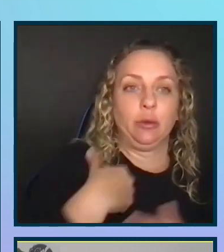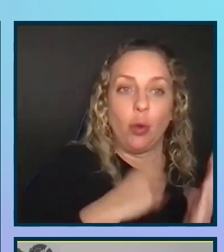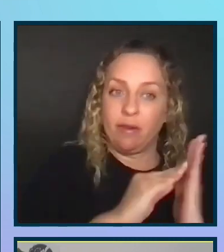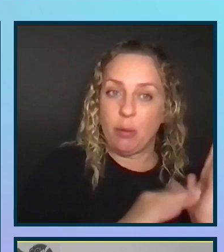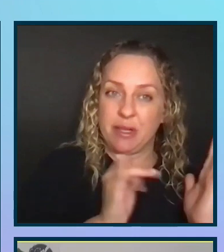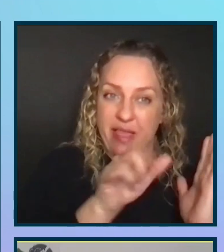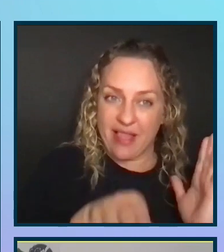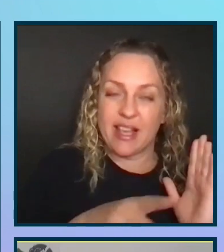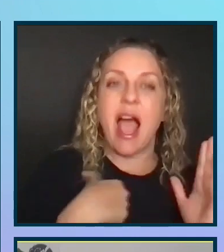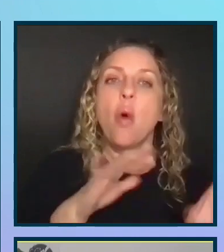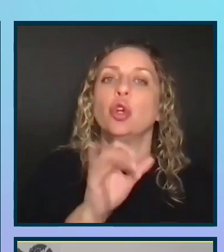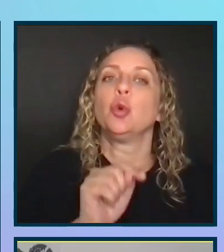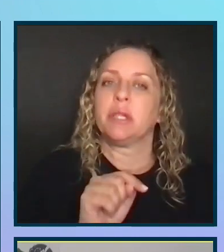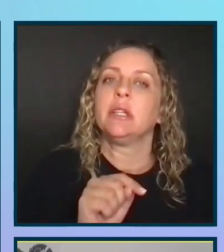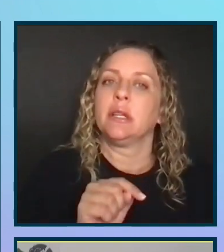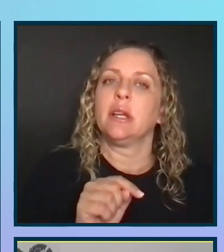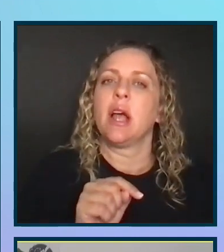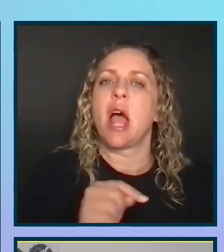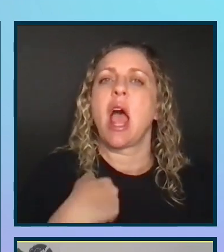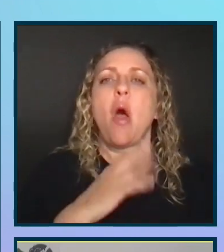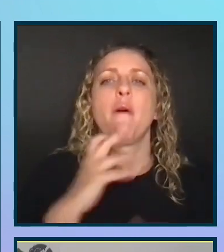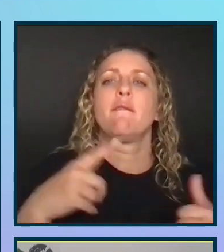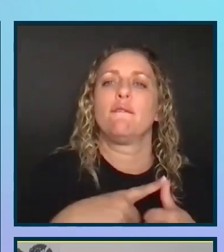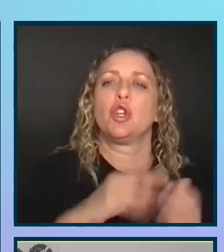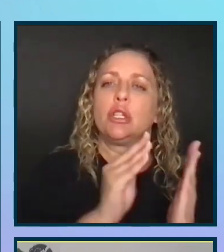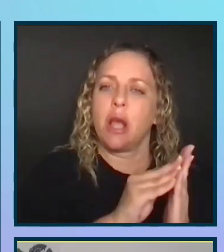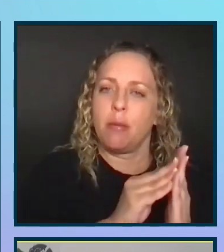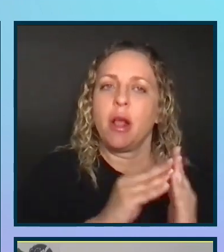I would do that. I would first document the complex gesture.